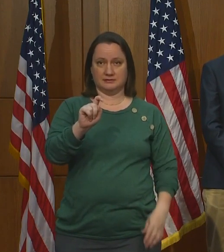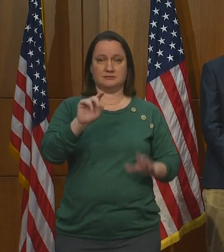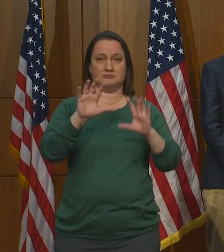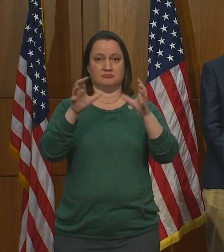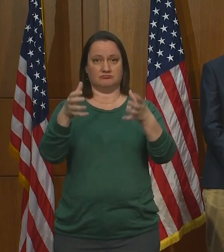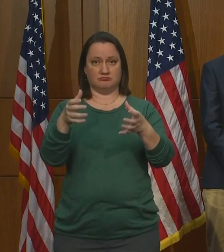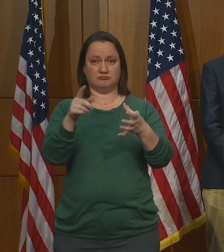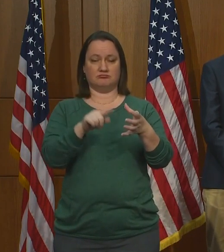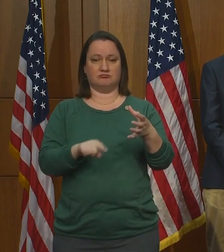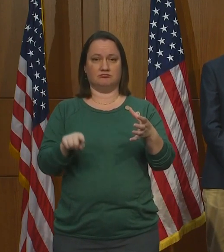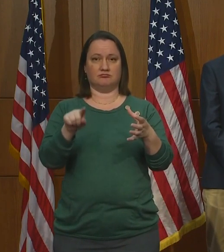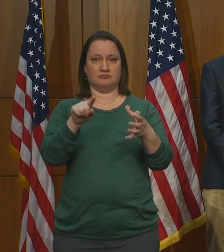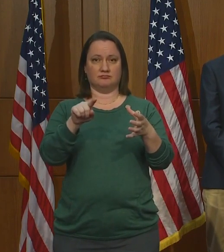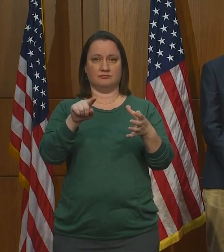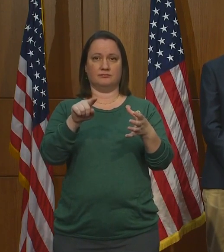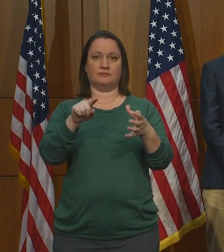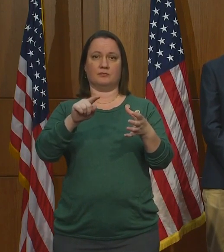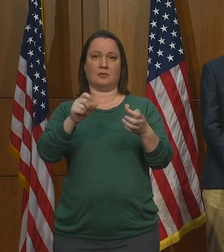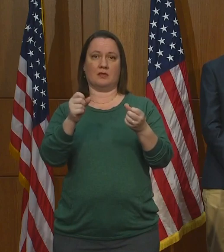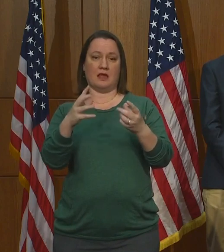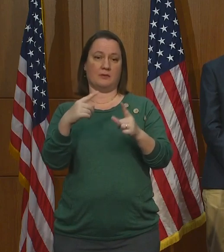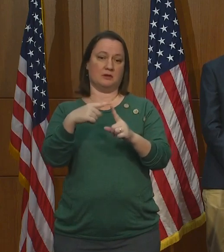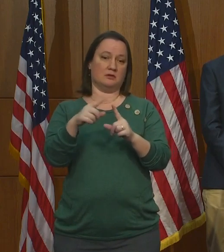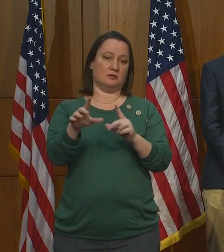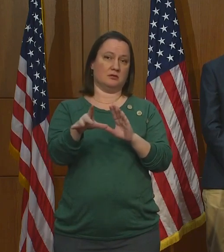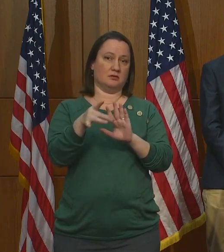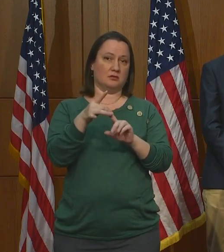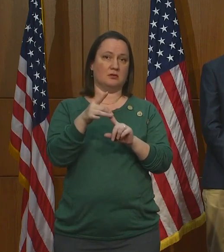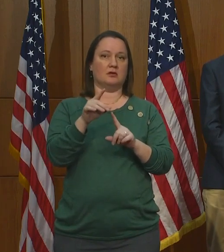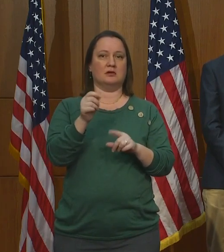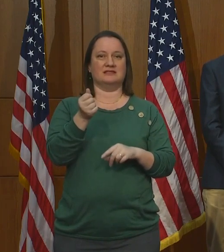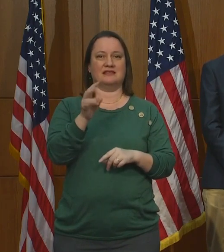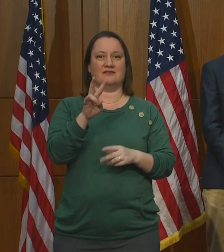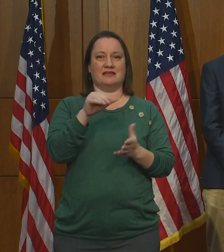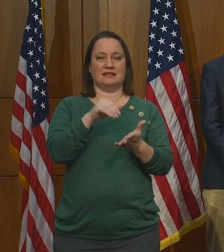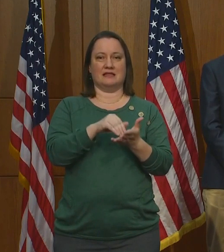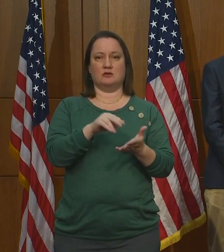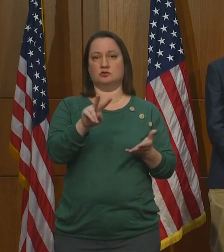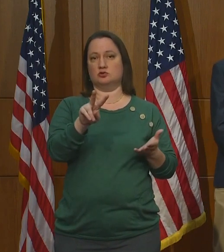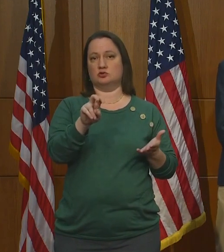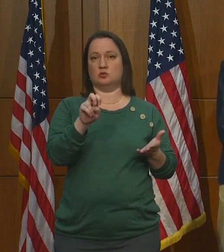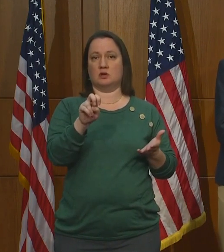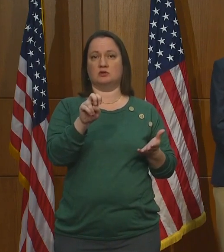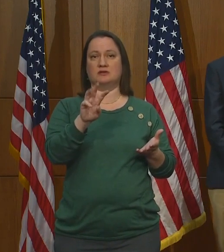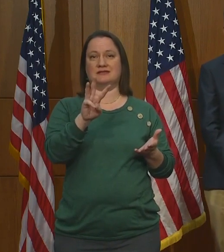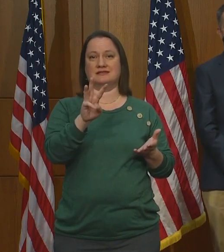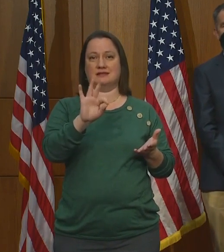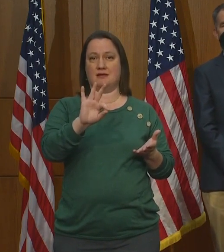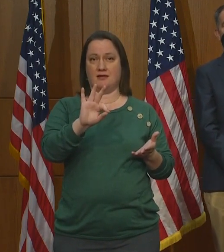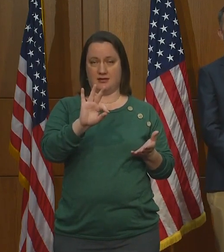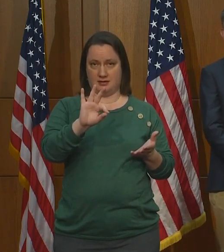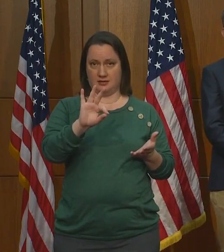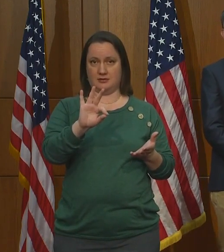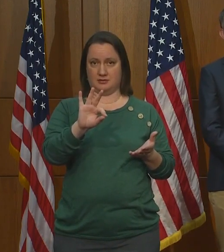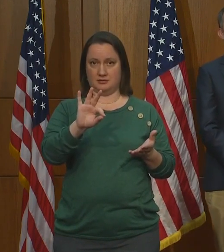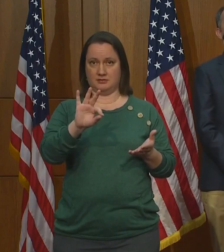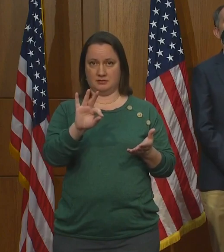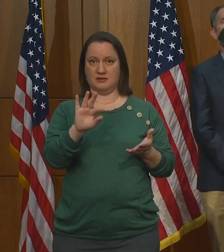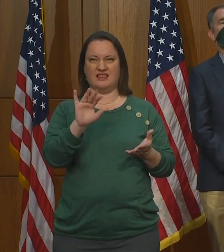PERCENT. AMONG LATIN MAX-